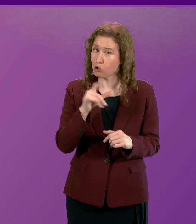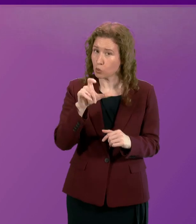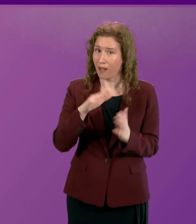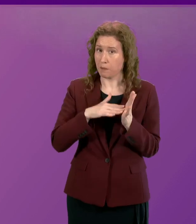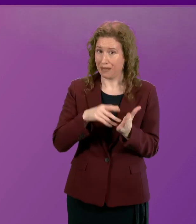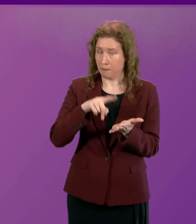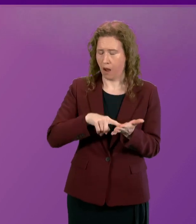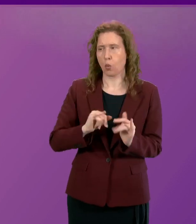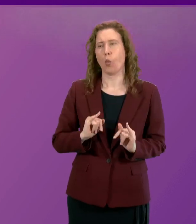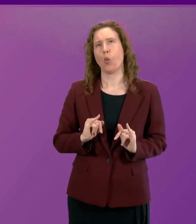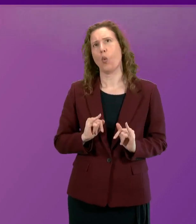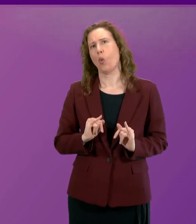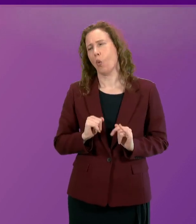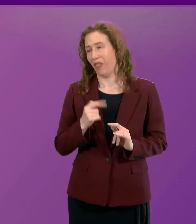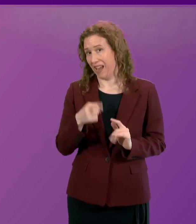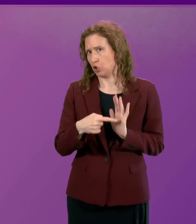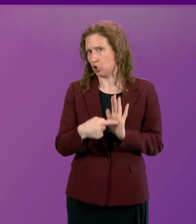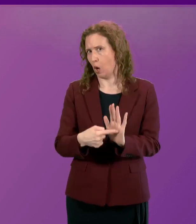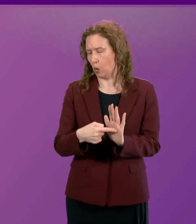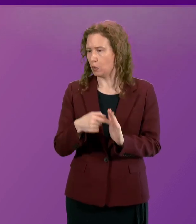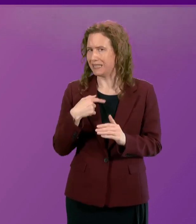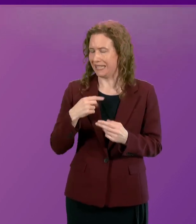the devastating impact of Labour’s increase in employer national insurance